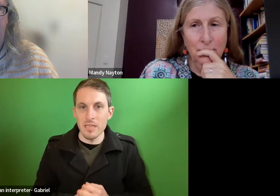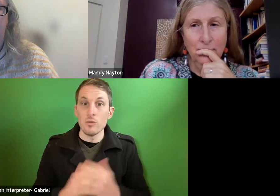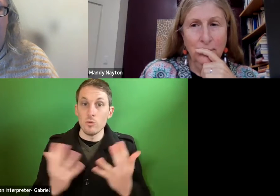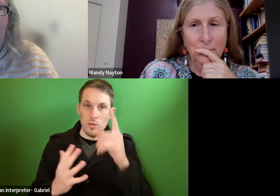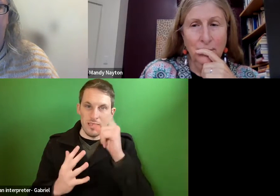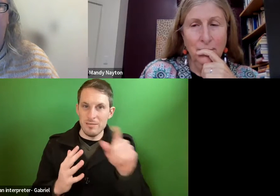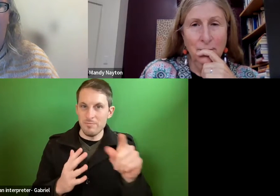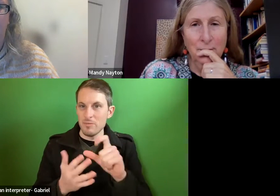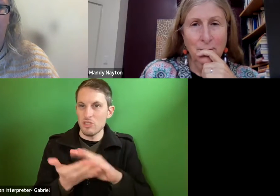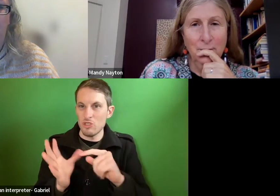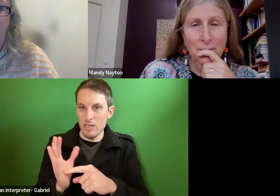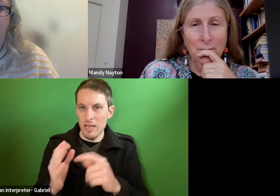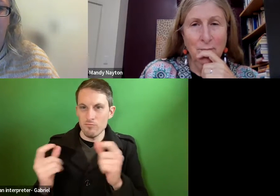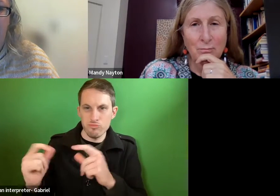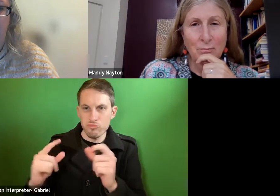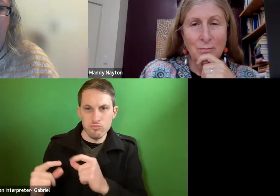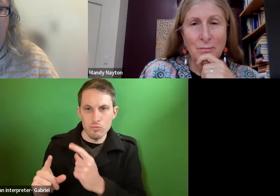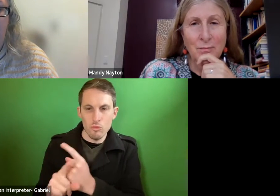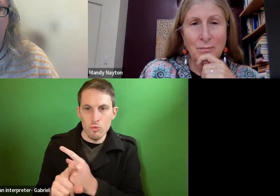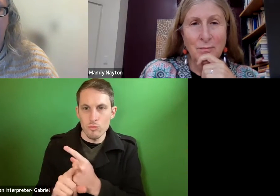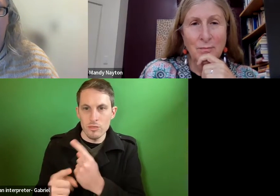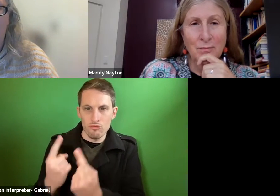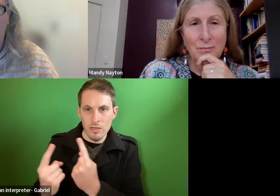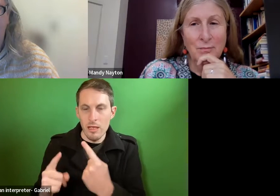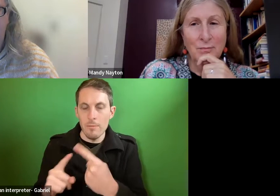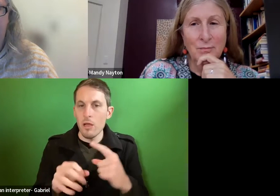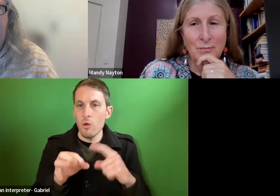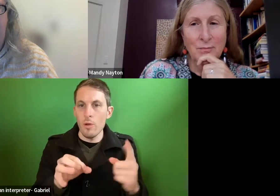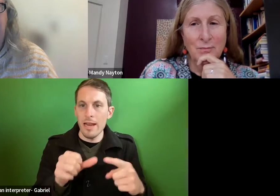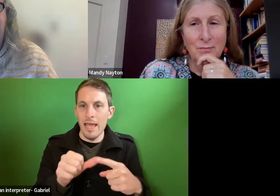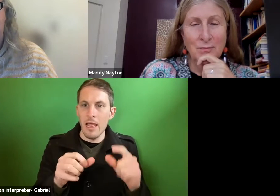in the chat and put the questions in the Q&A box. Well, that's it for me. I'll see you at